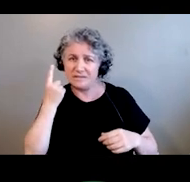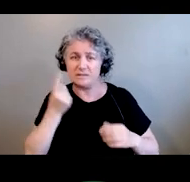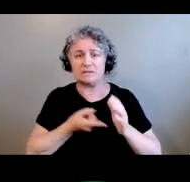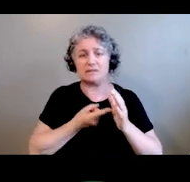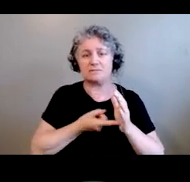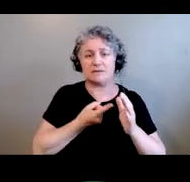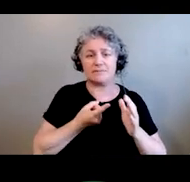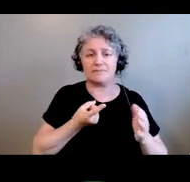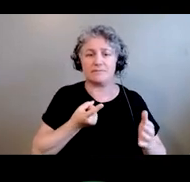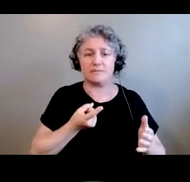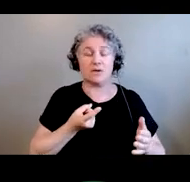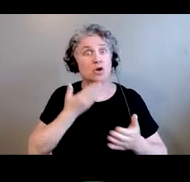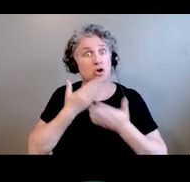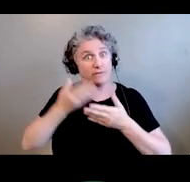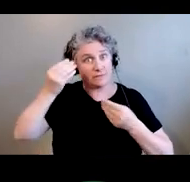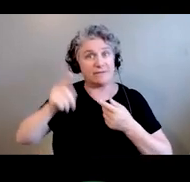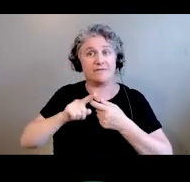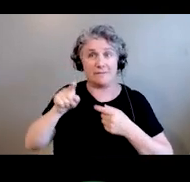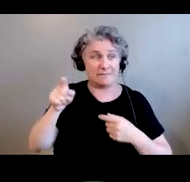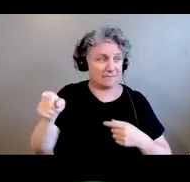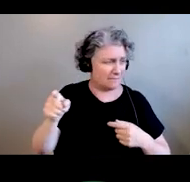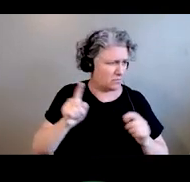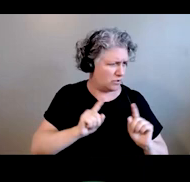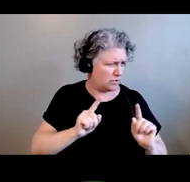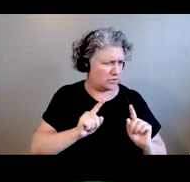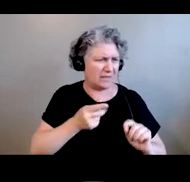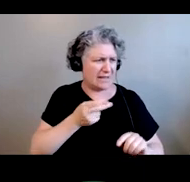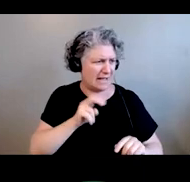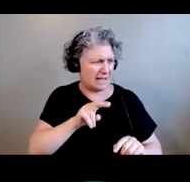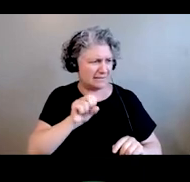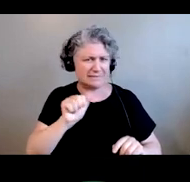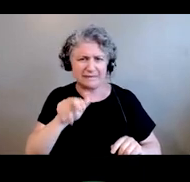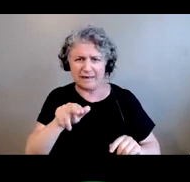Yes, thank you so much, Noah. I think. It's really important to think broadly about how